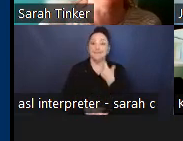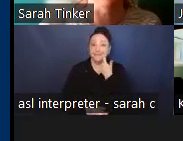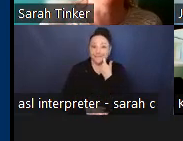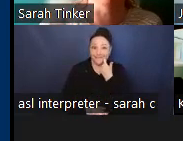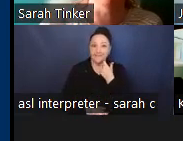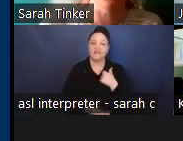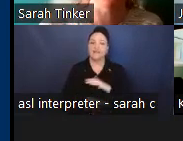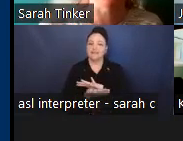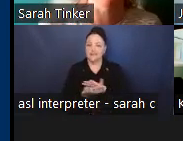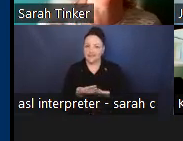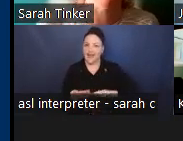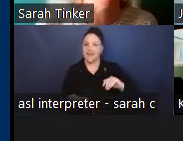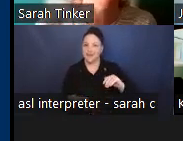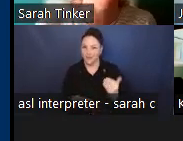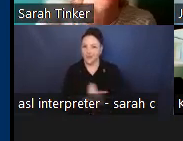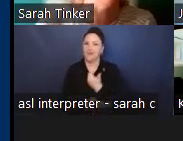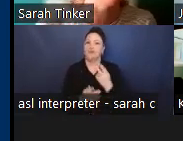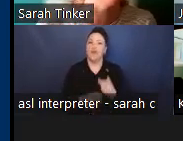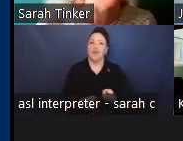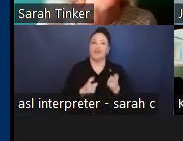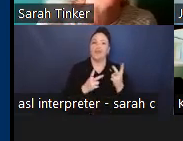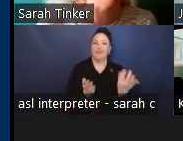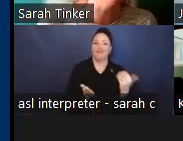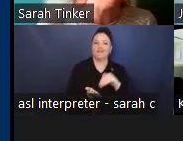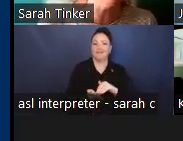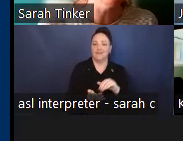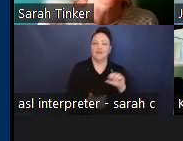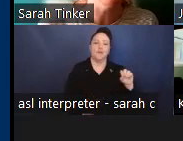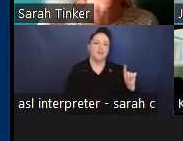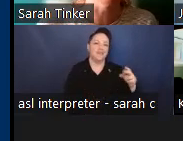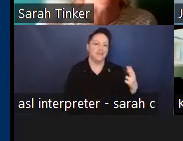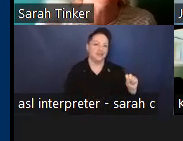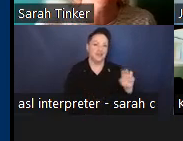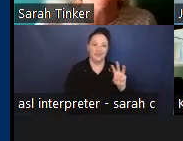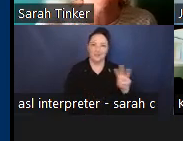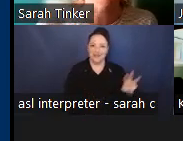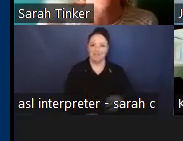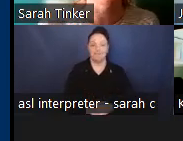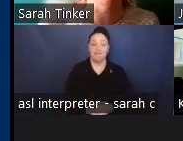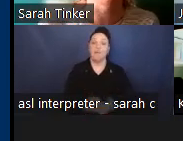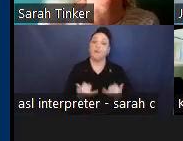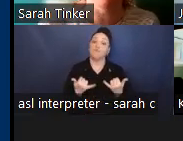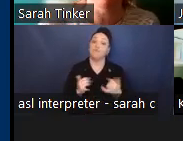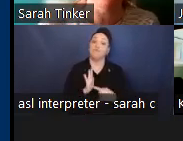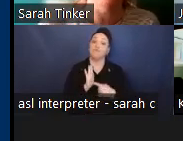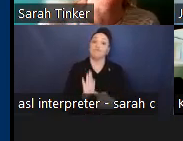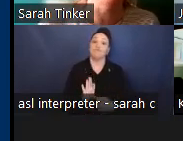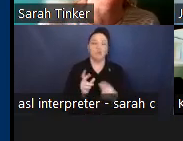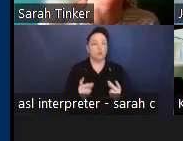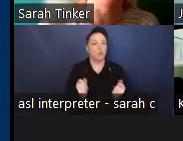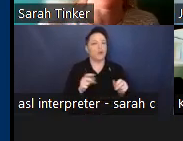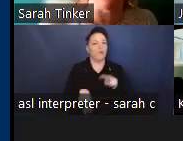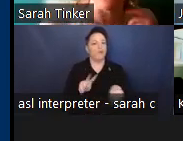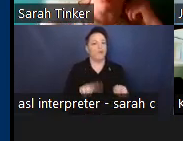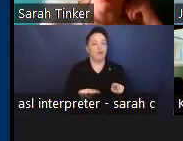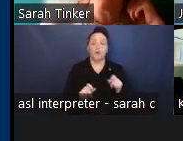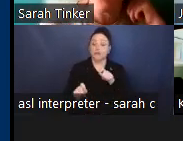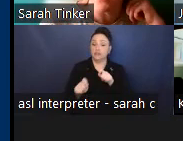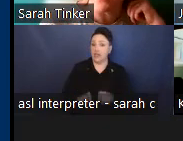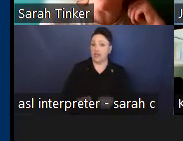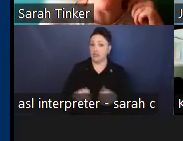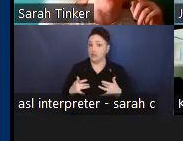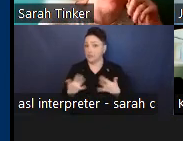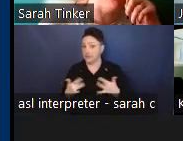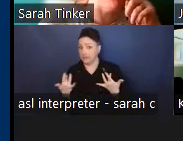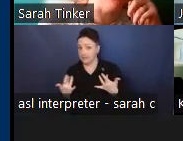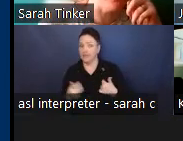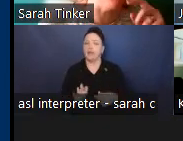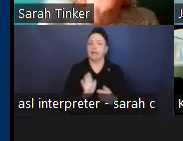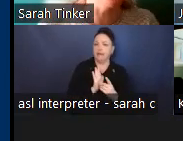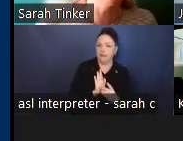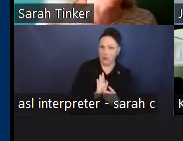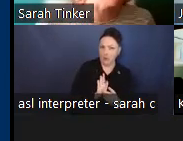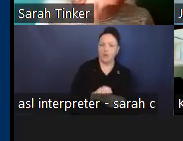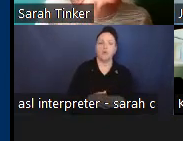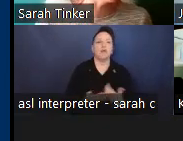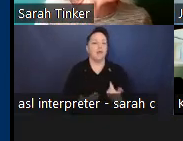updated version off website so I wanted to give a quick overview and a demo. I’m not sure if